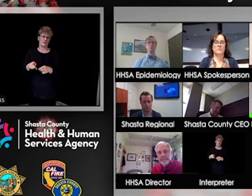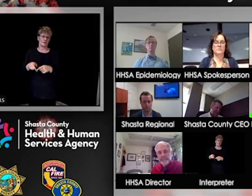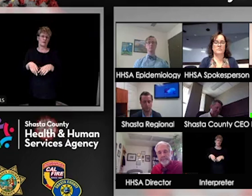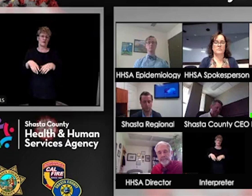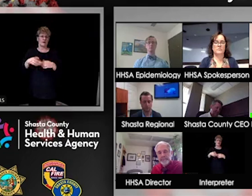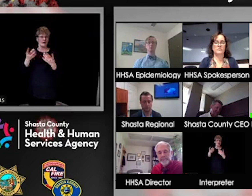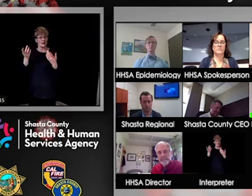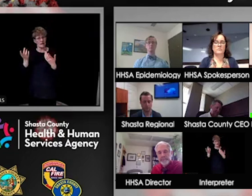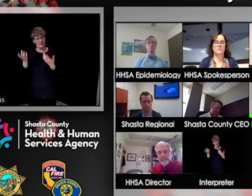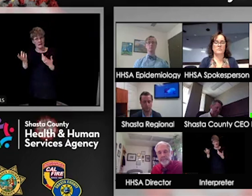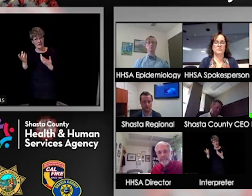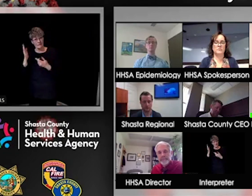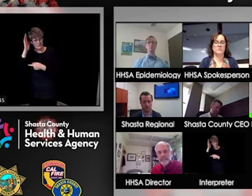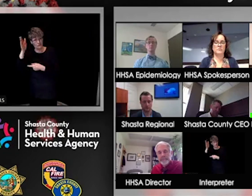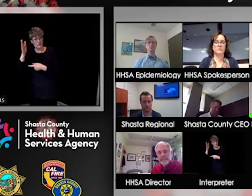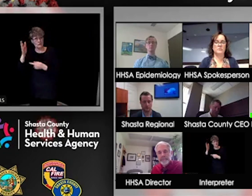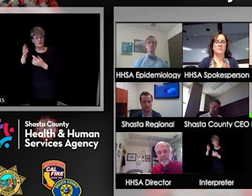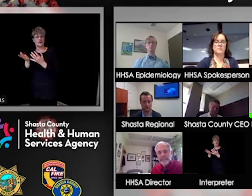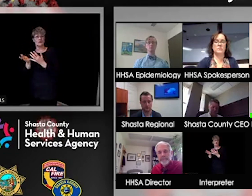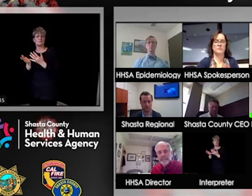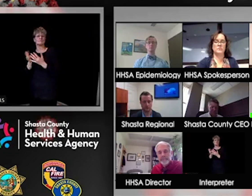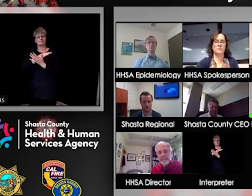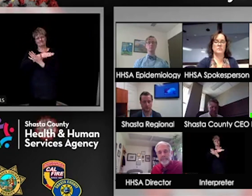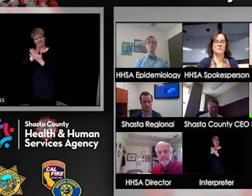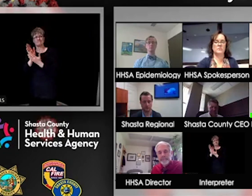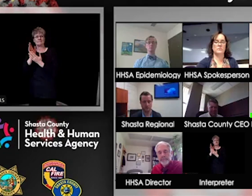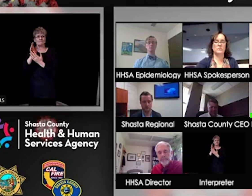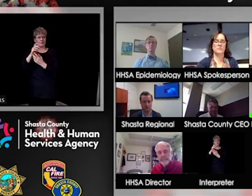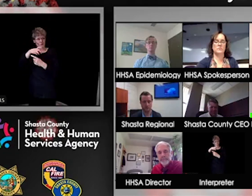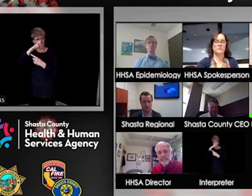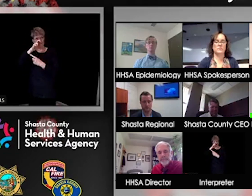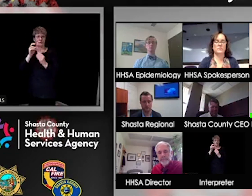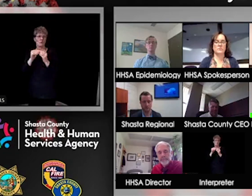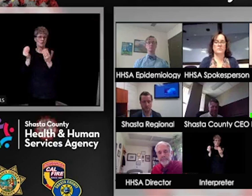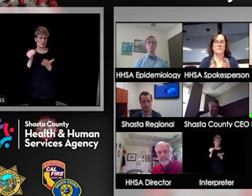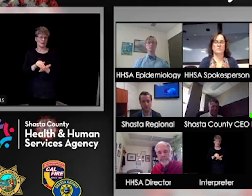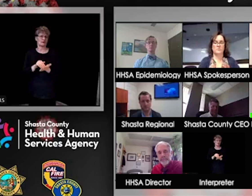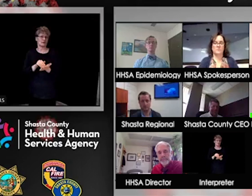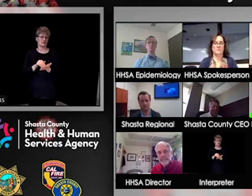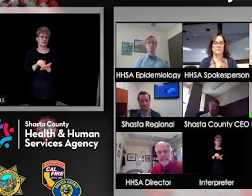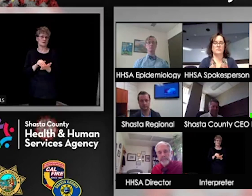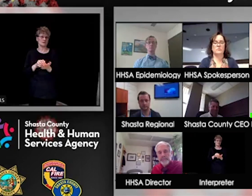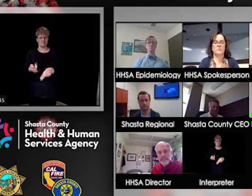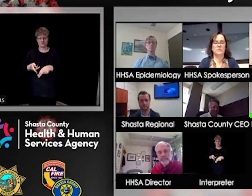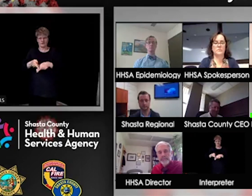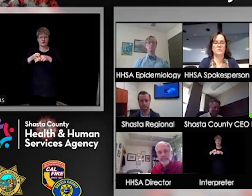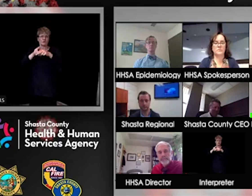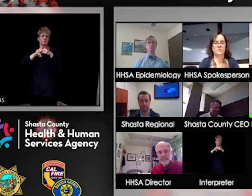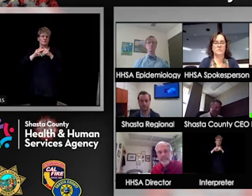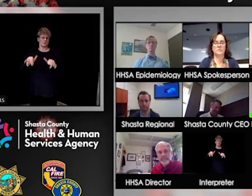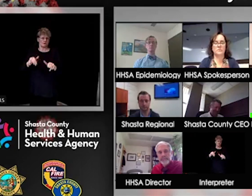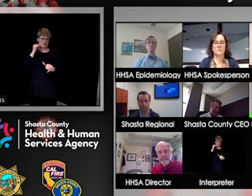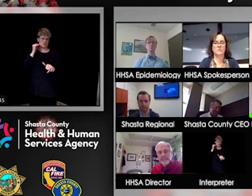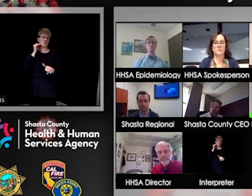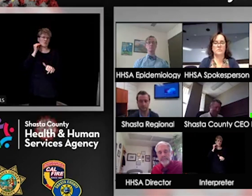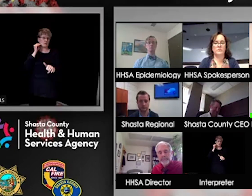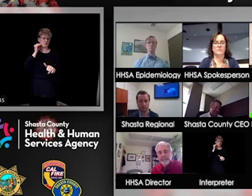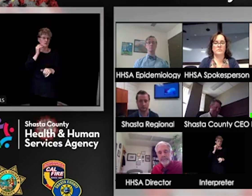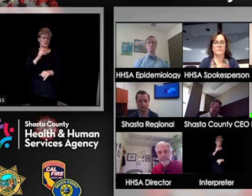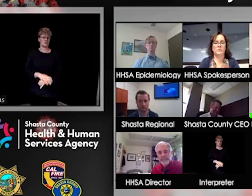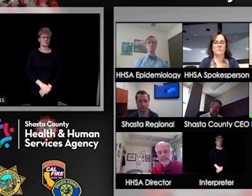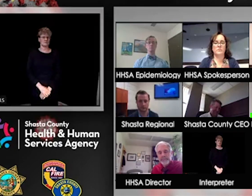tracing and maybe tighten up again. And that's going to play out little bit differently depending